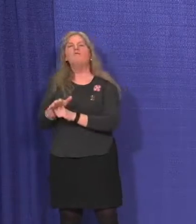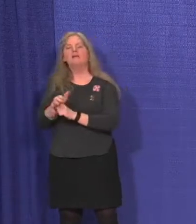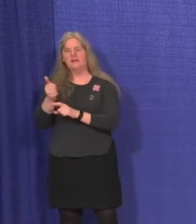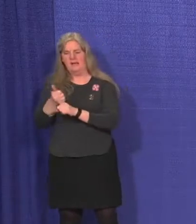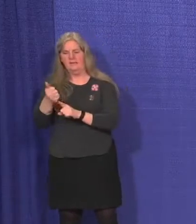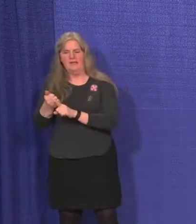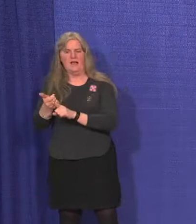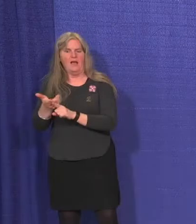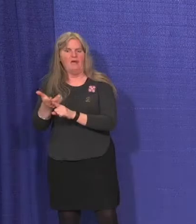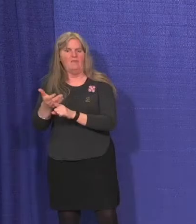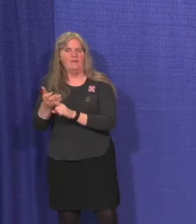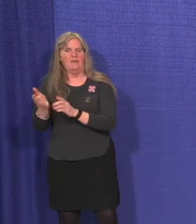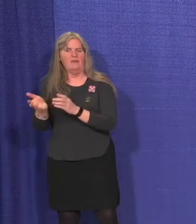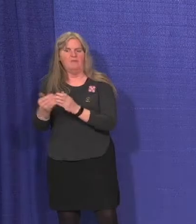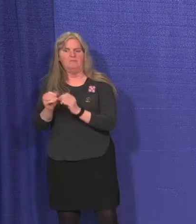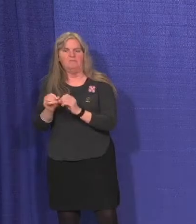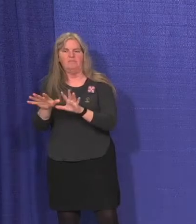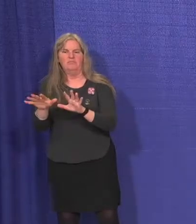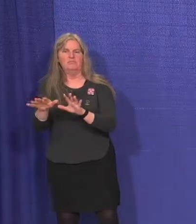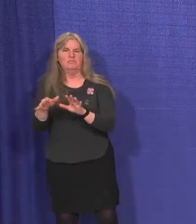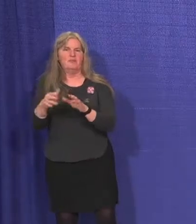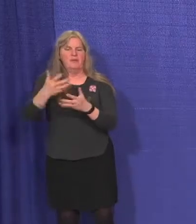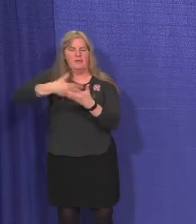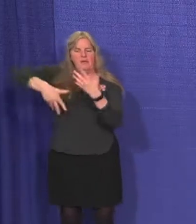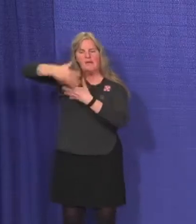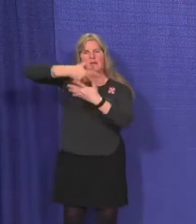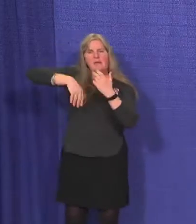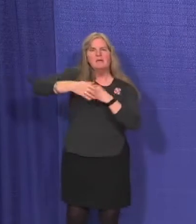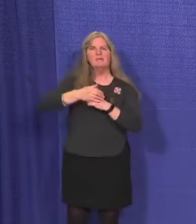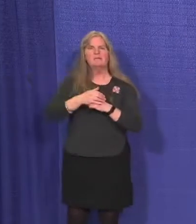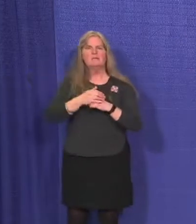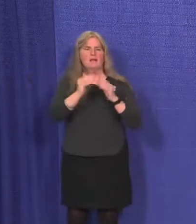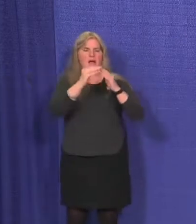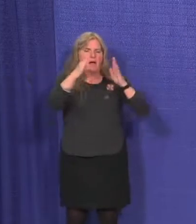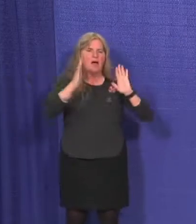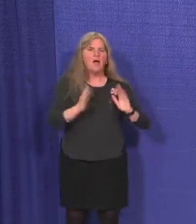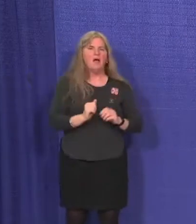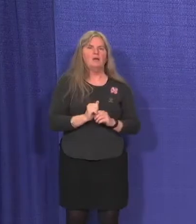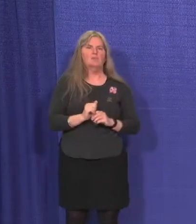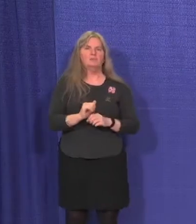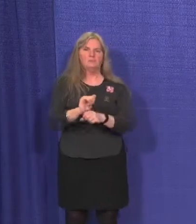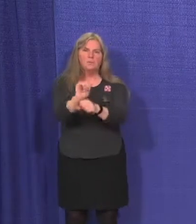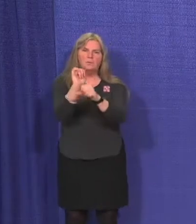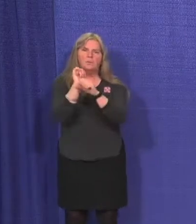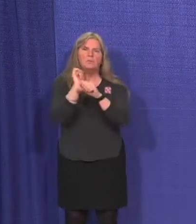Our steps will be measured and we will not rush even as we eased restrictions we must be